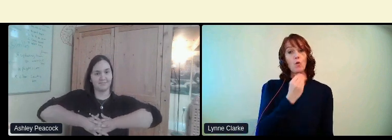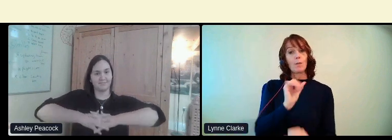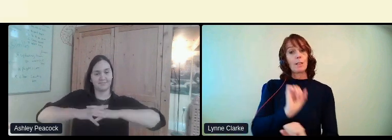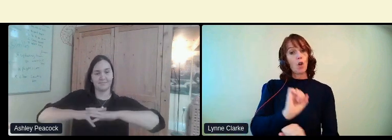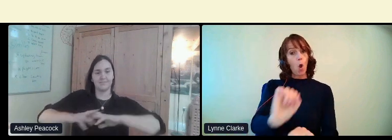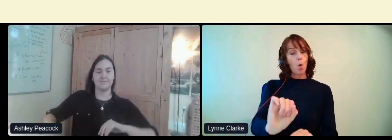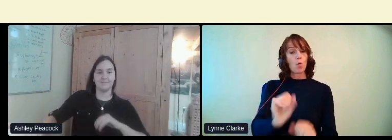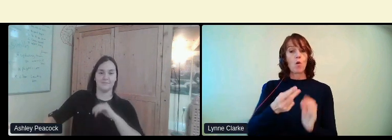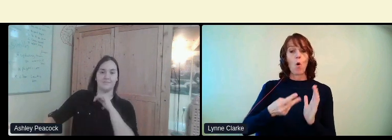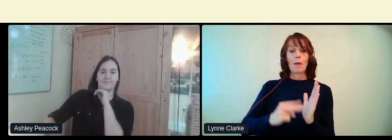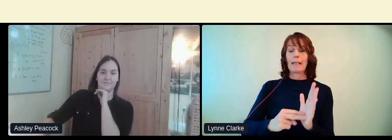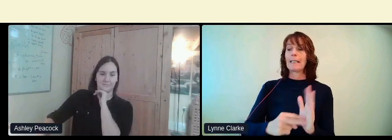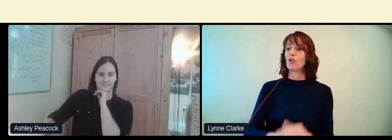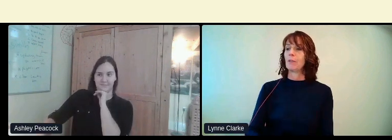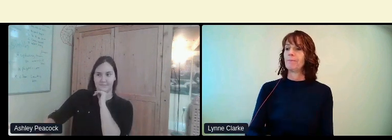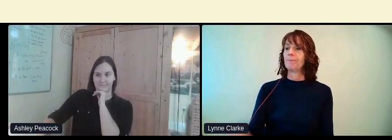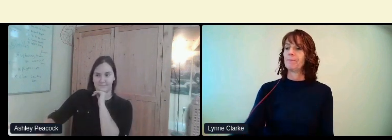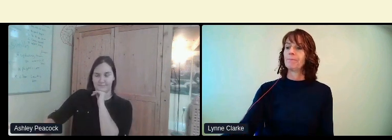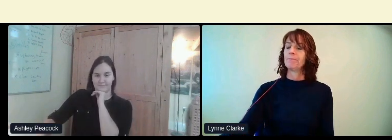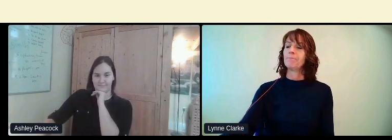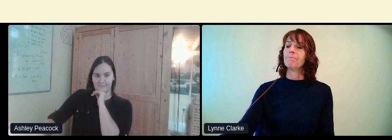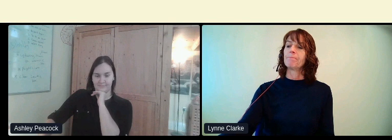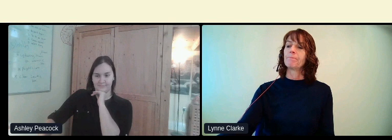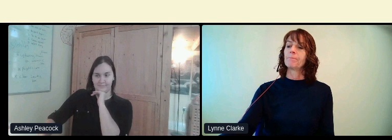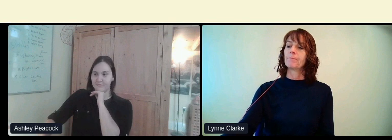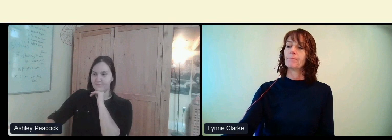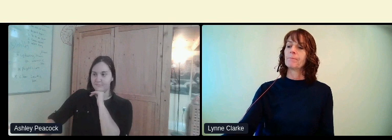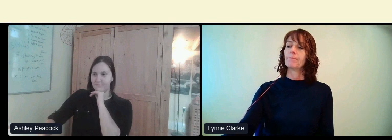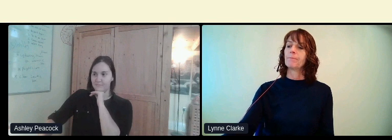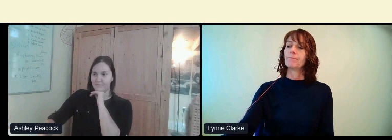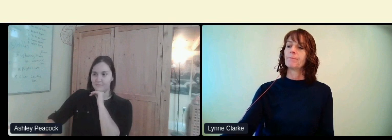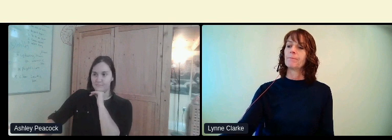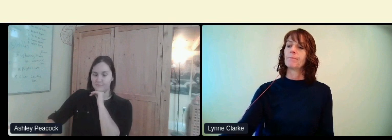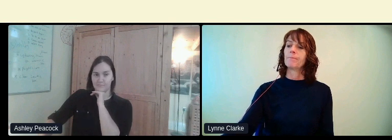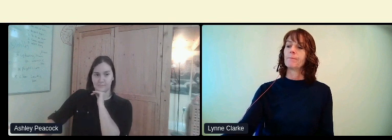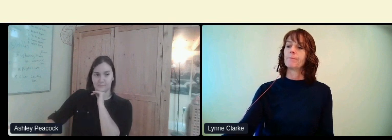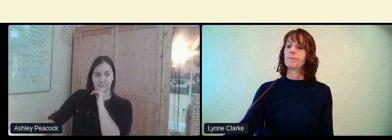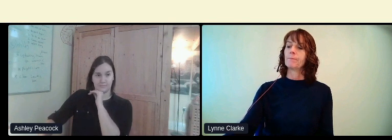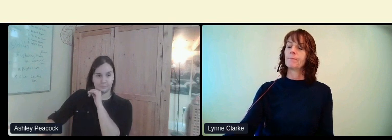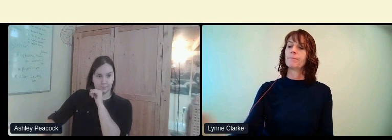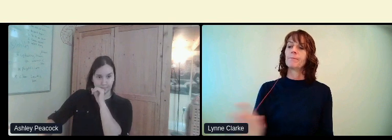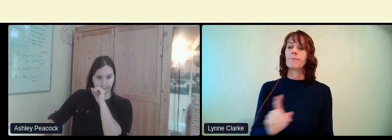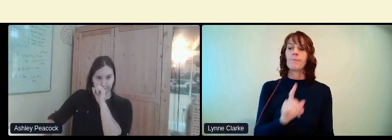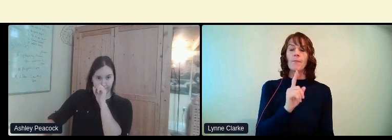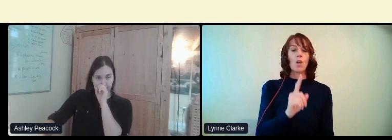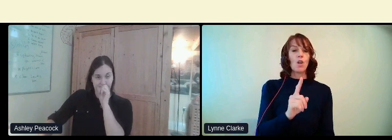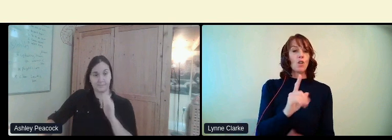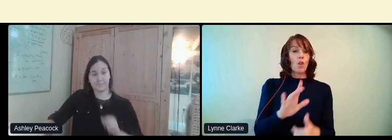So the first one we want to talk about is communication. So we spoke yesterday about